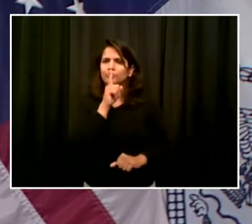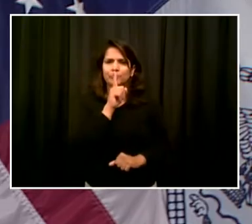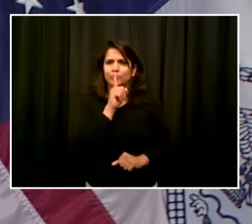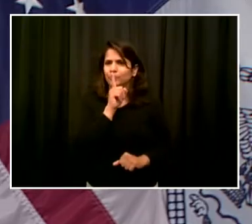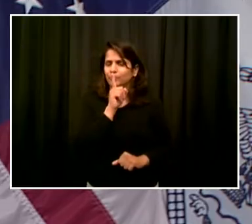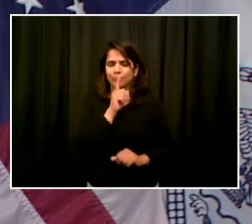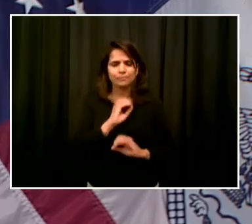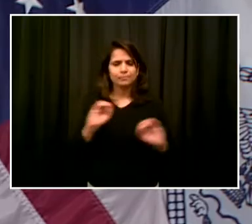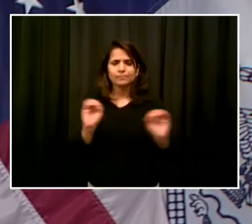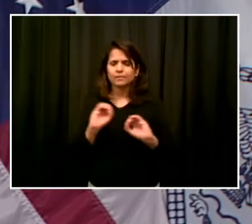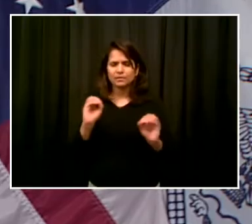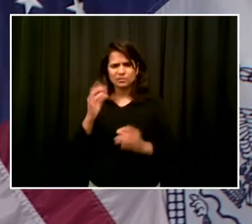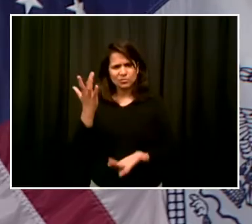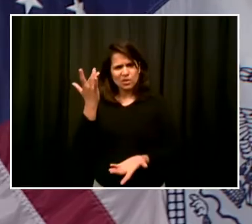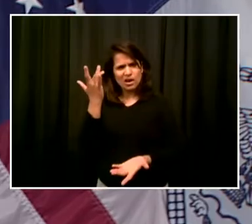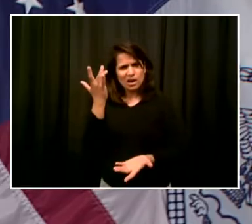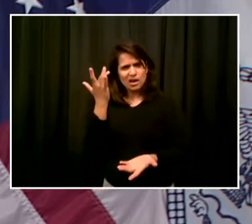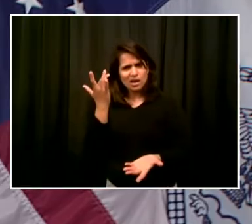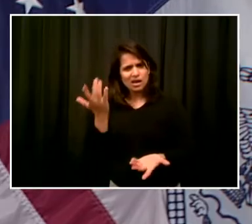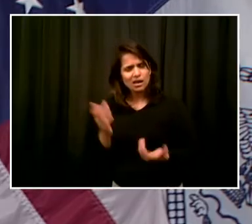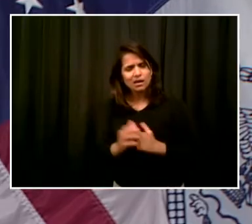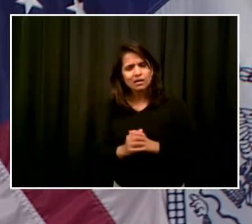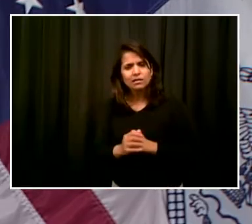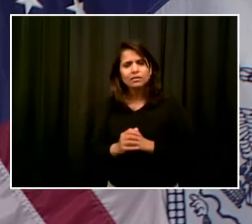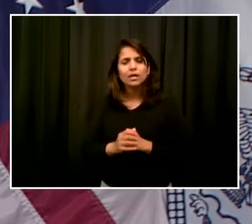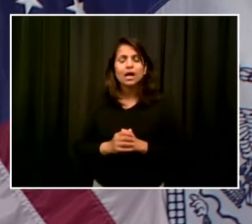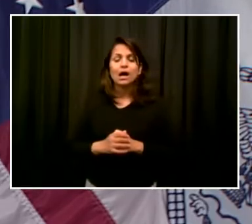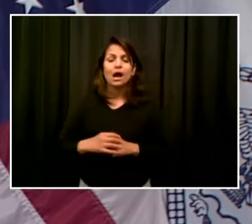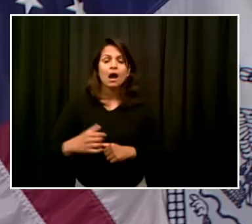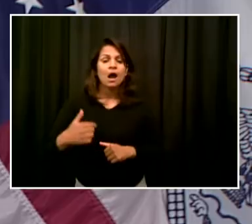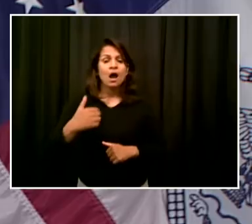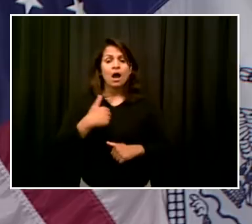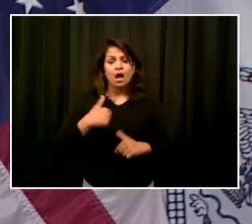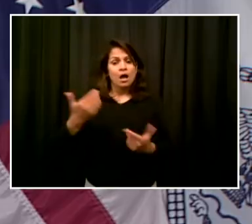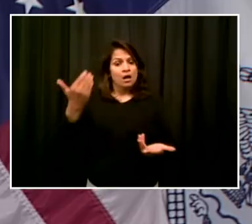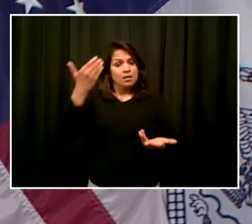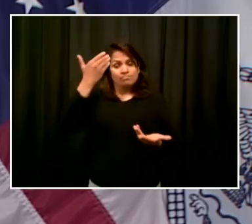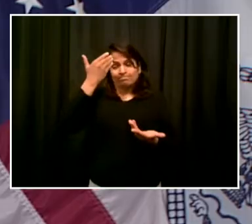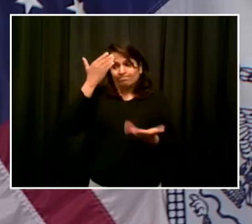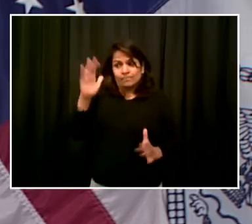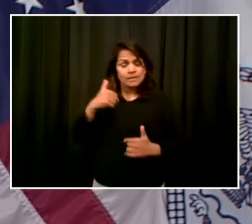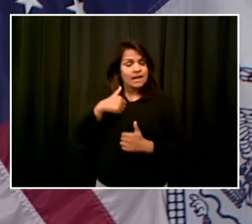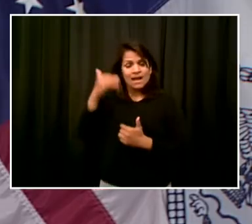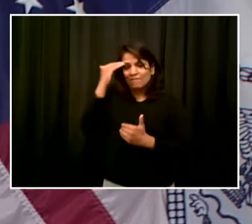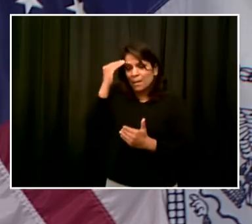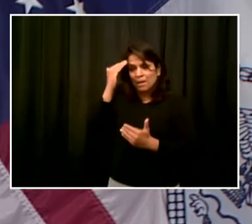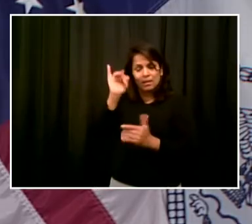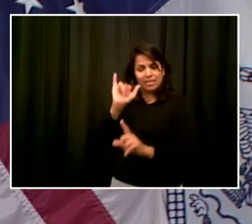WHY THAT IS AND IF YOU WILL KIND